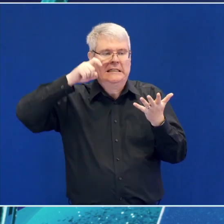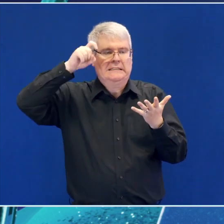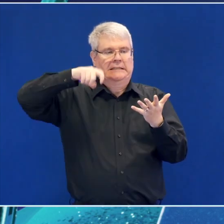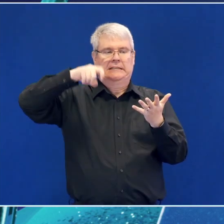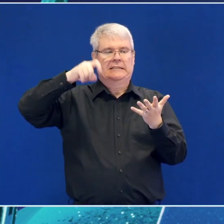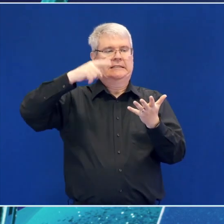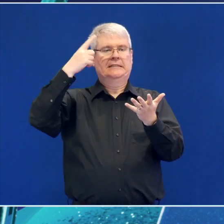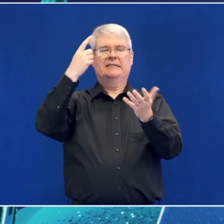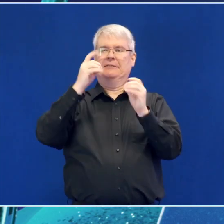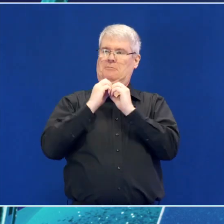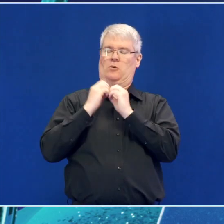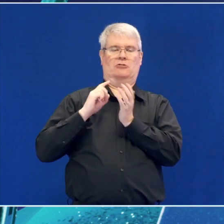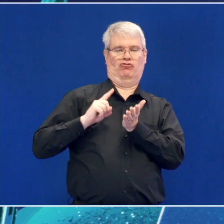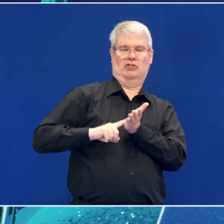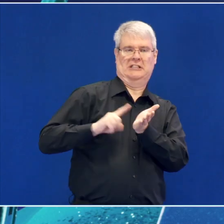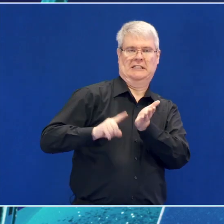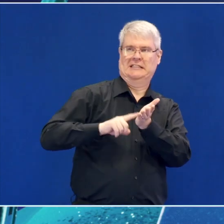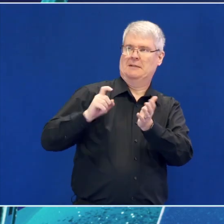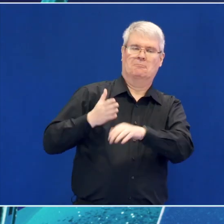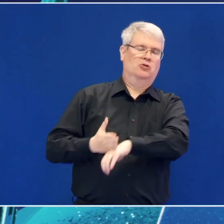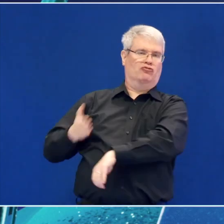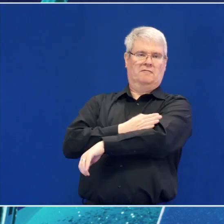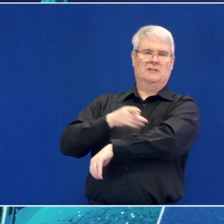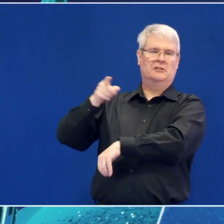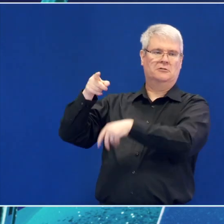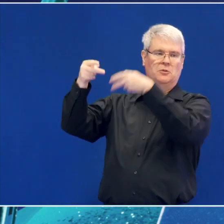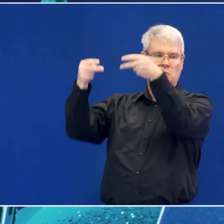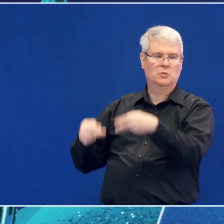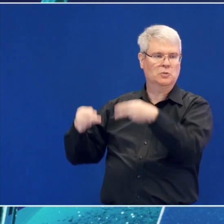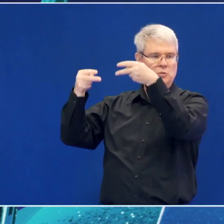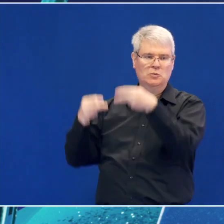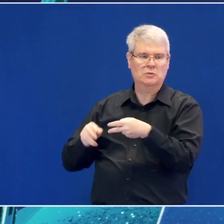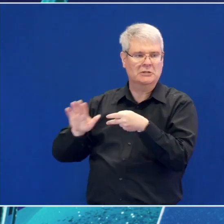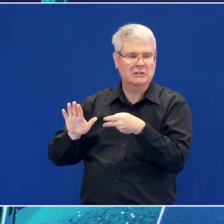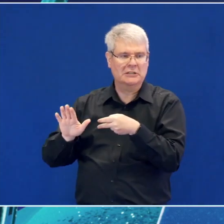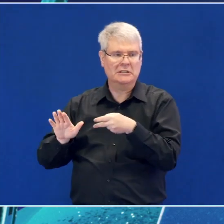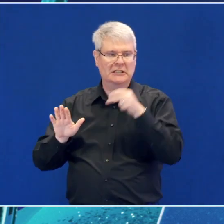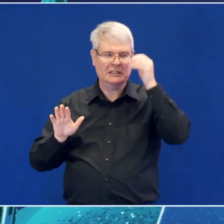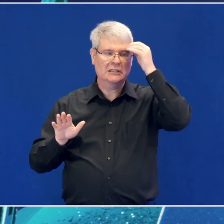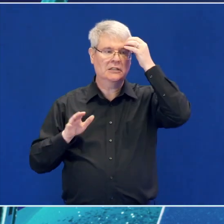So now the question is what kind of deterministic testing do you have?